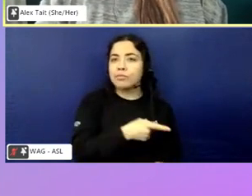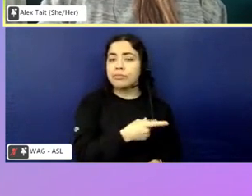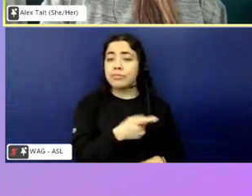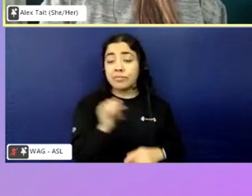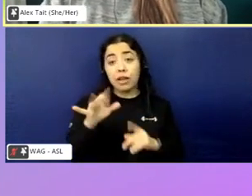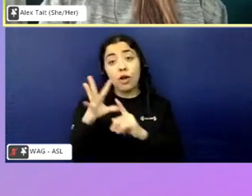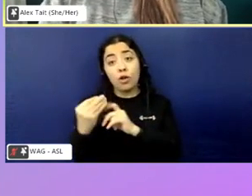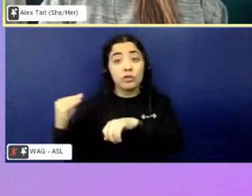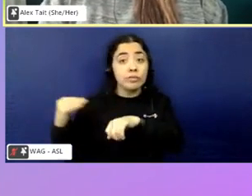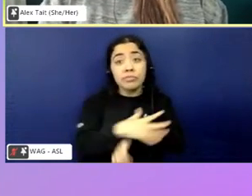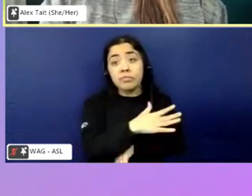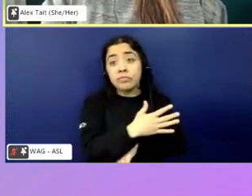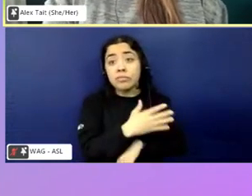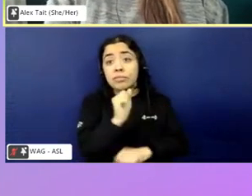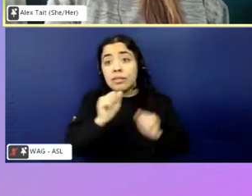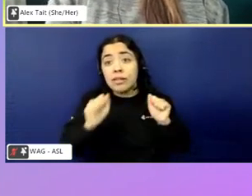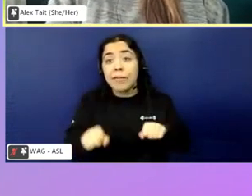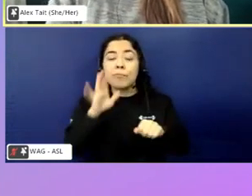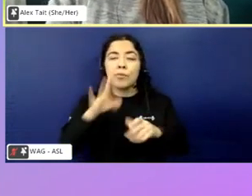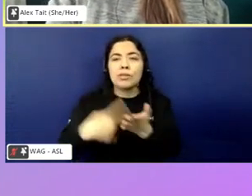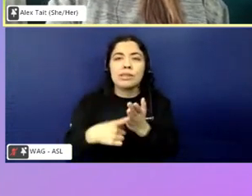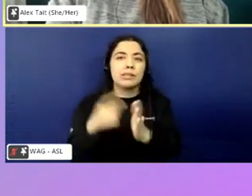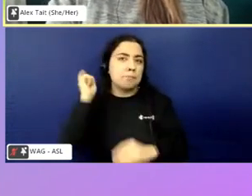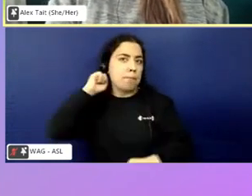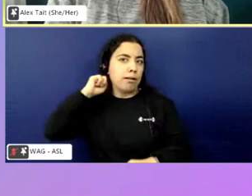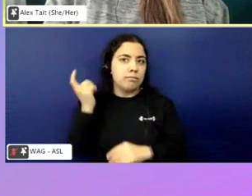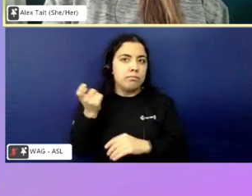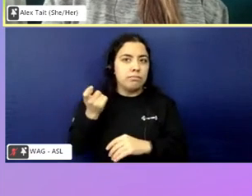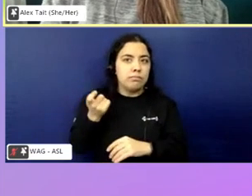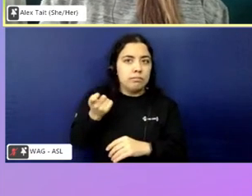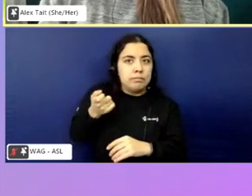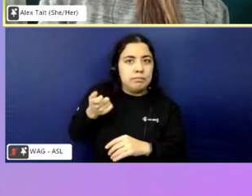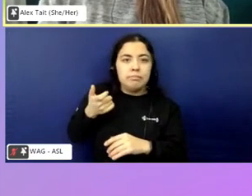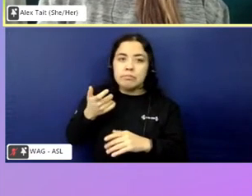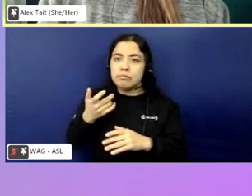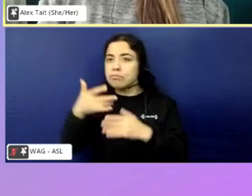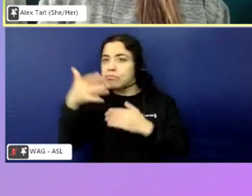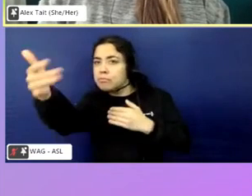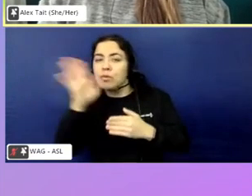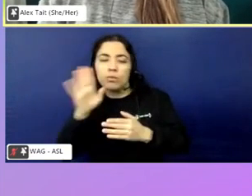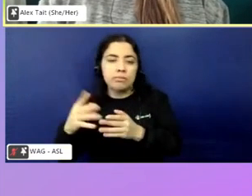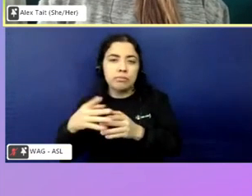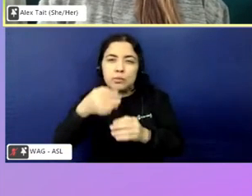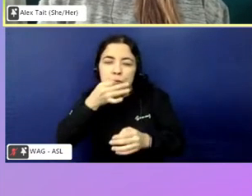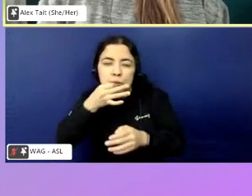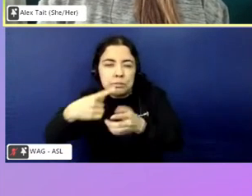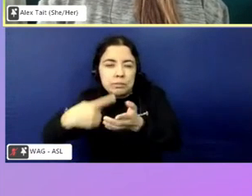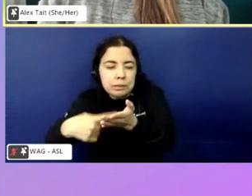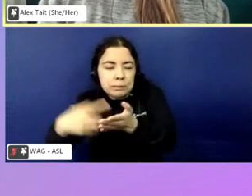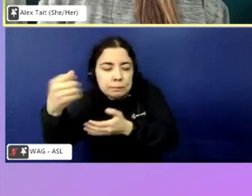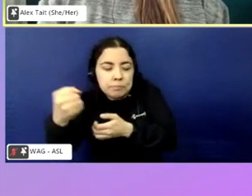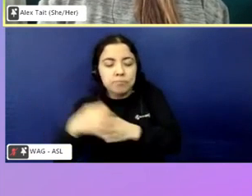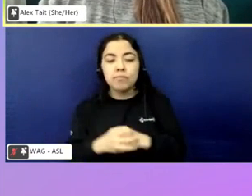negative stereotypes and tropes about the elderly. This is a big cultural impact. We will get into bias a little